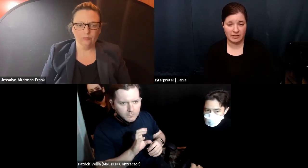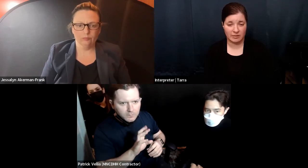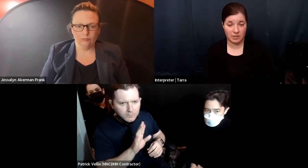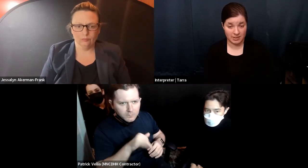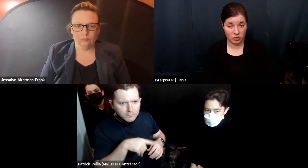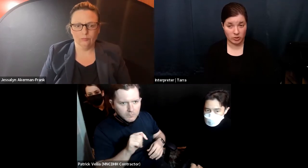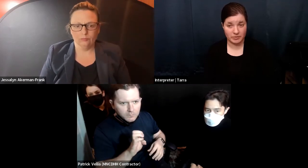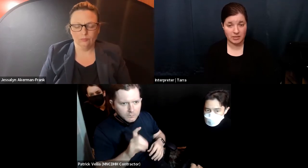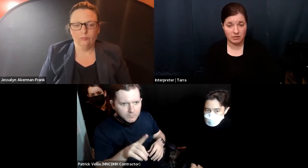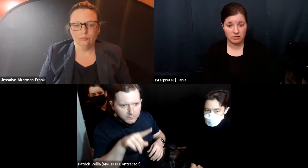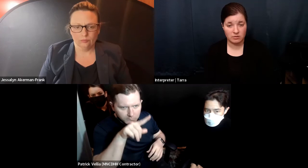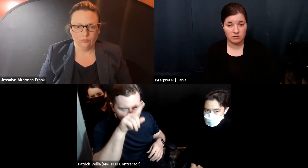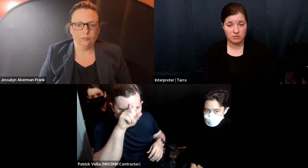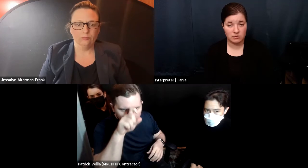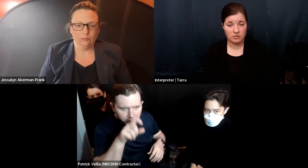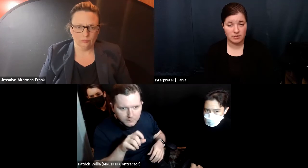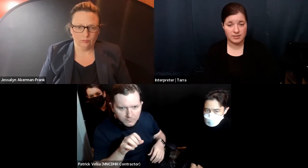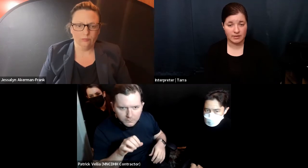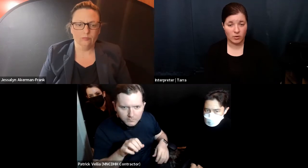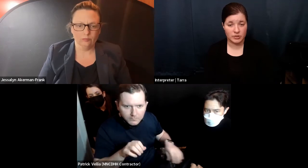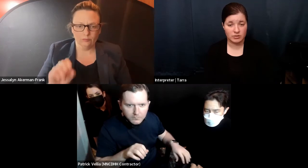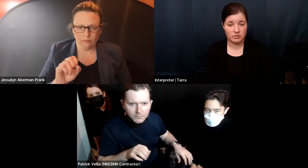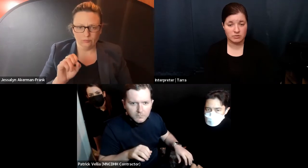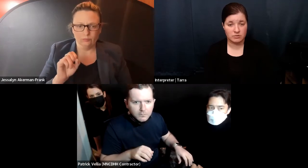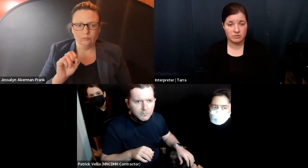Me as a DeafBlind individual, you're saying that they are emailing you examine then you're emailing -- and then you're emailing back and you get that message saying that manage is encrypted?